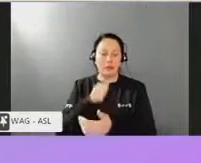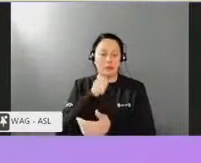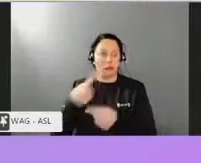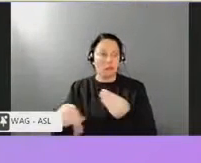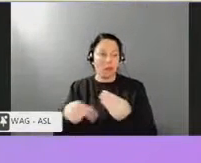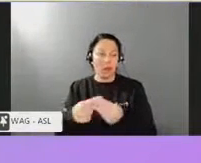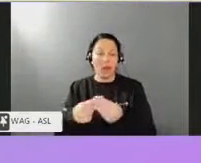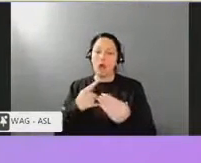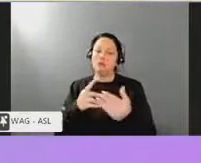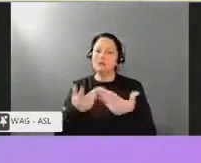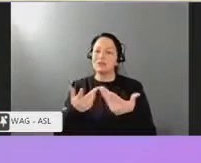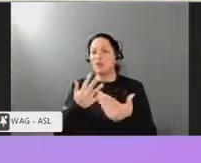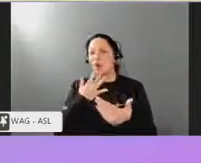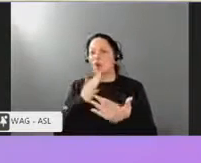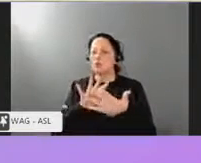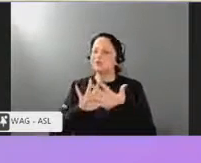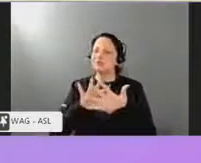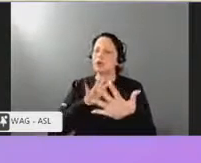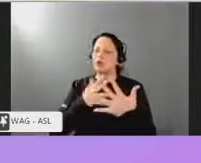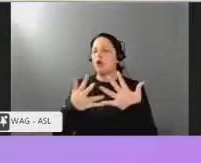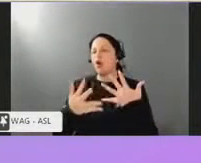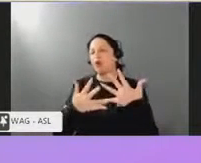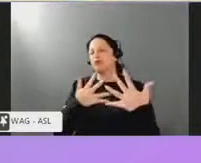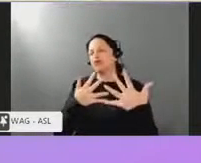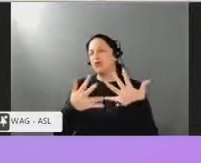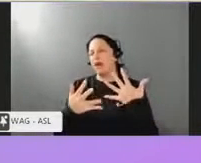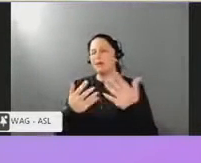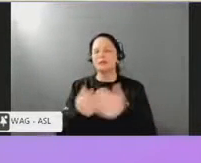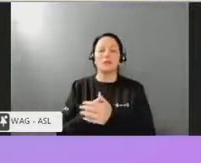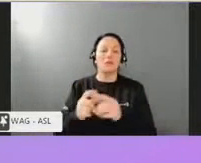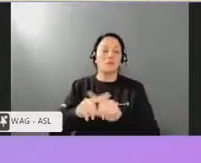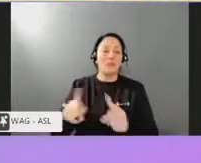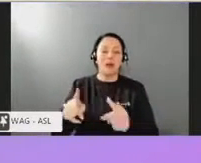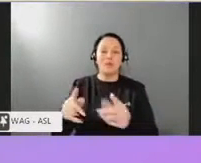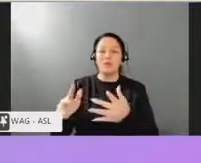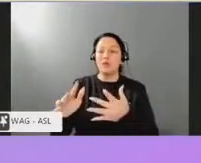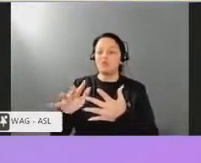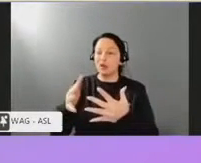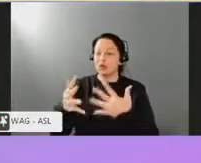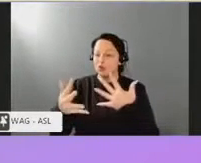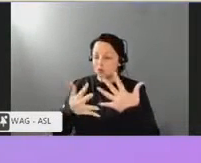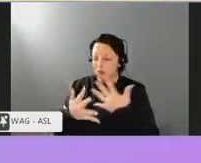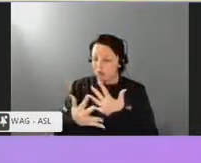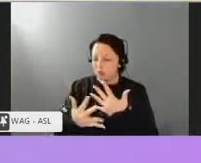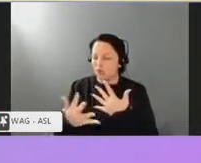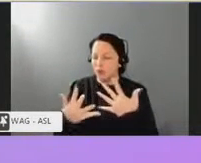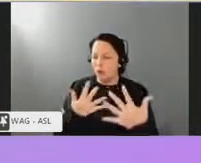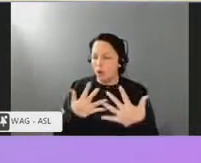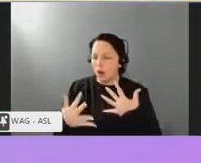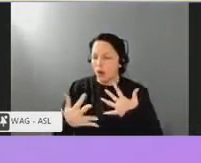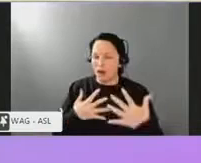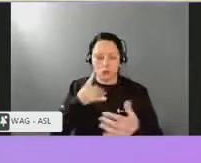running my content and color combinations through grayscale filters? I'm not even asking about contrast checkers